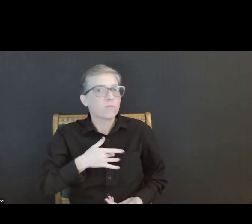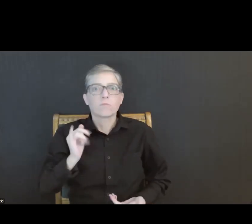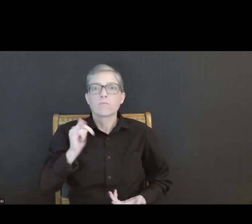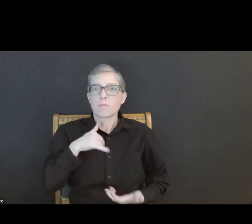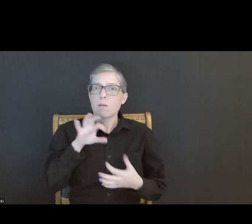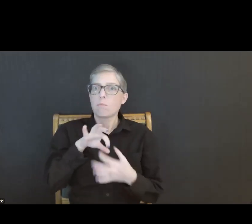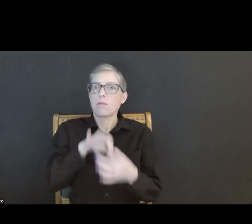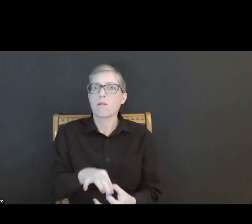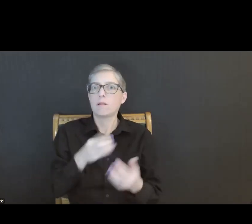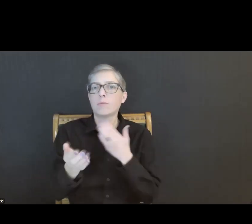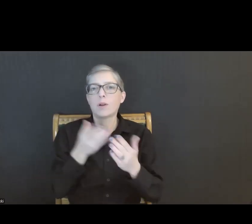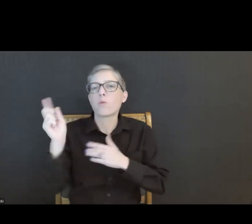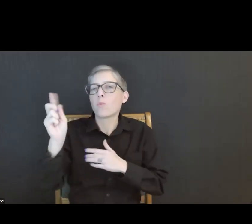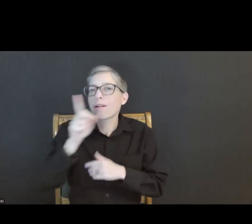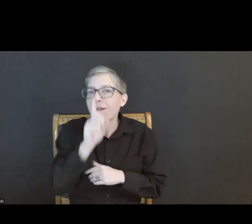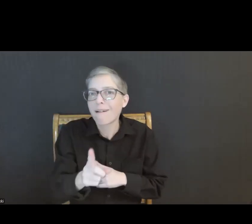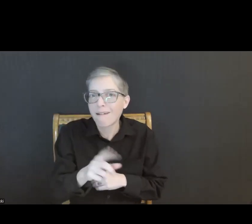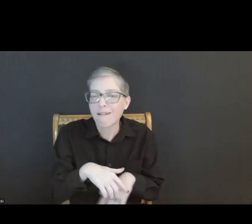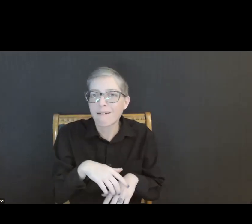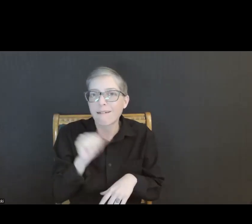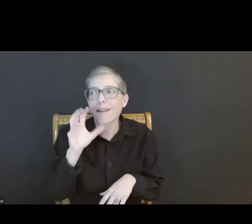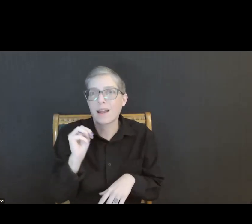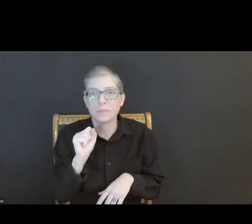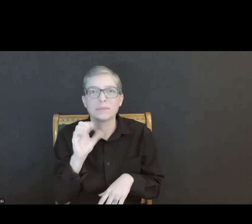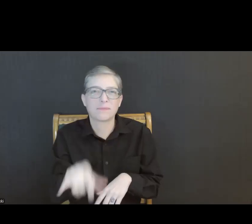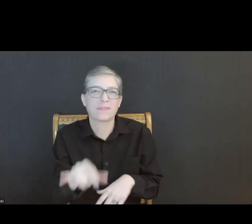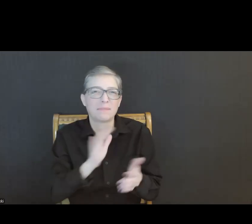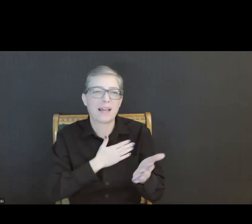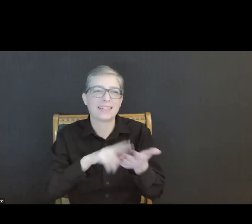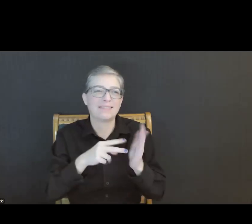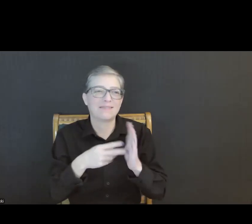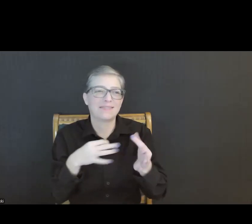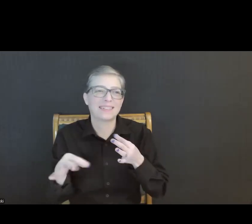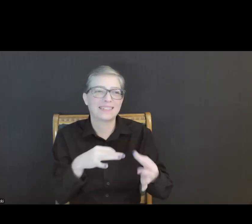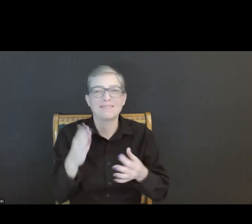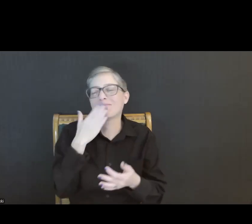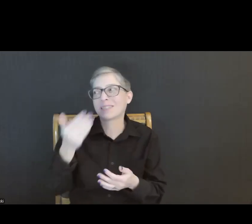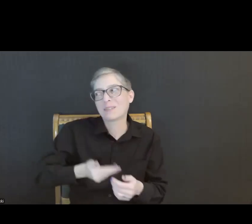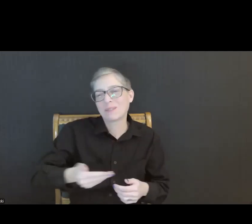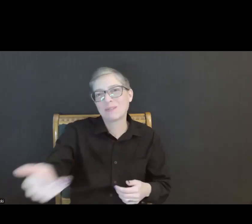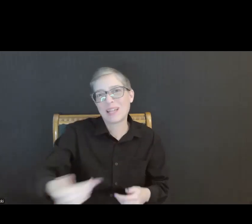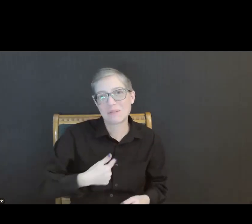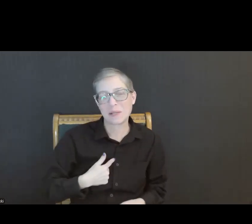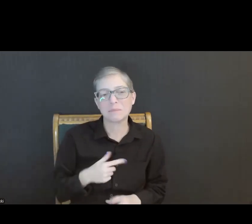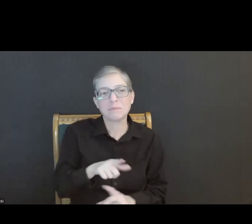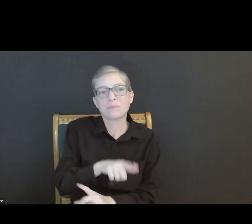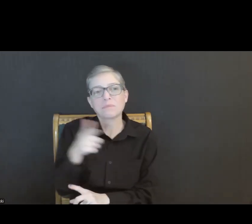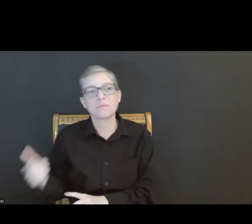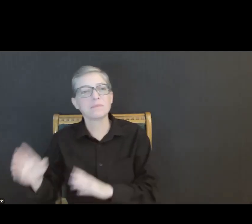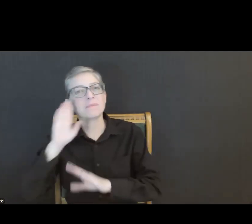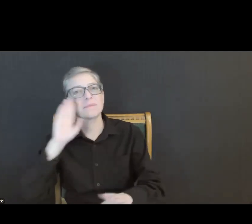that is my how I'm gonna Define that thank you for having me hello everyone and I'm Sylvia Johnson